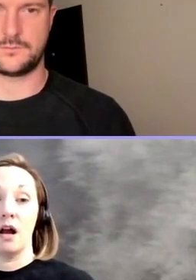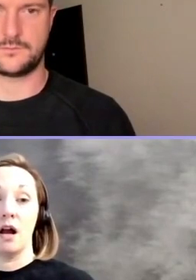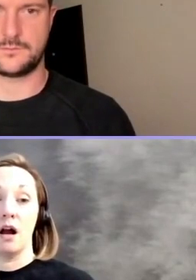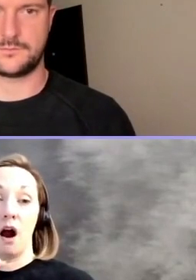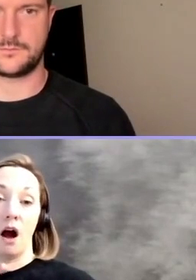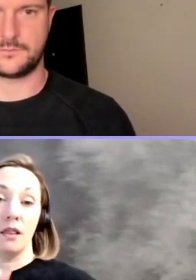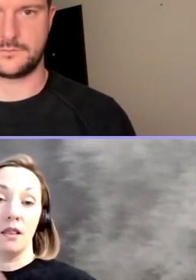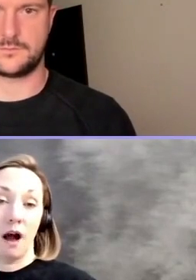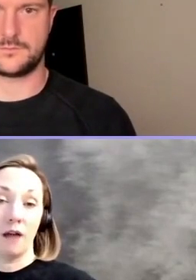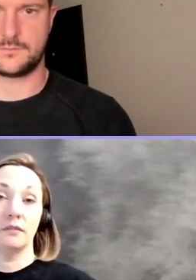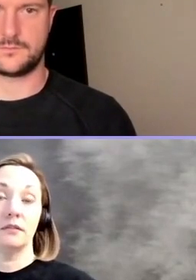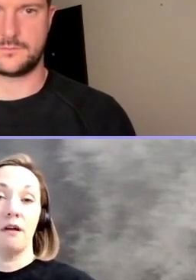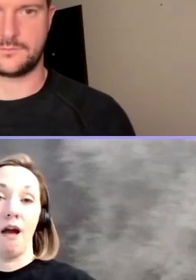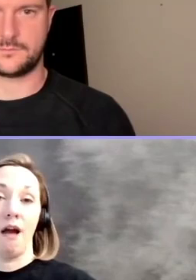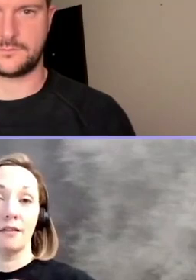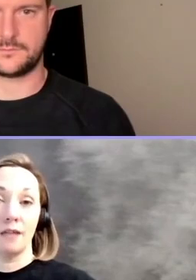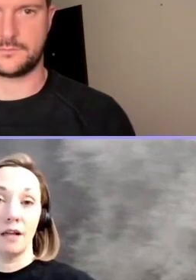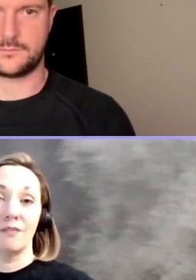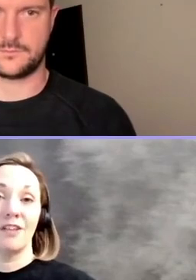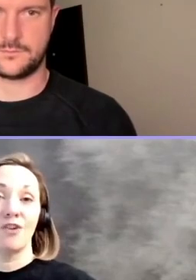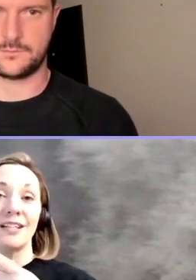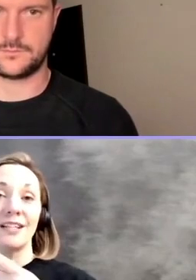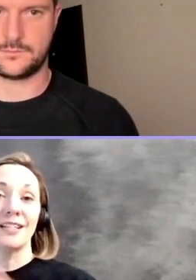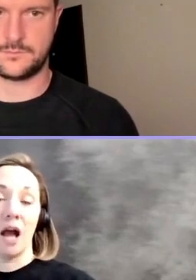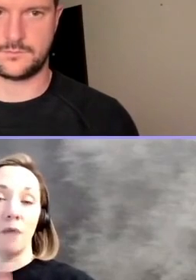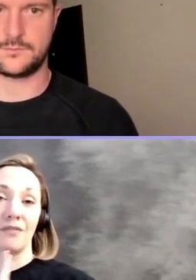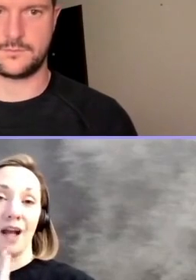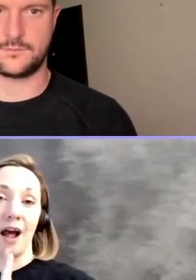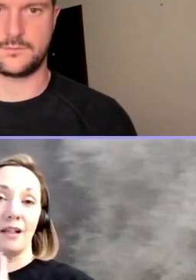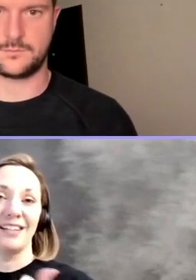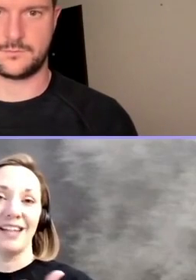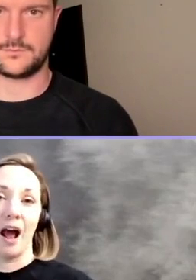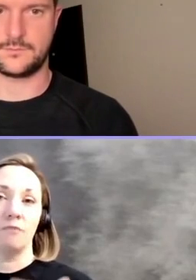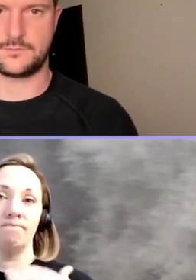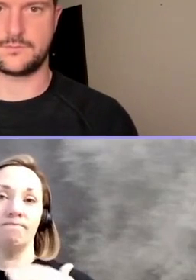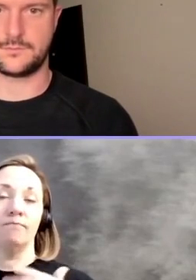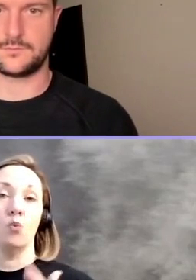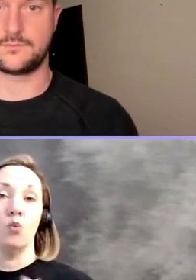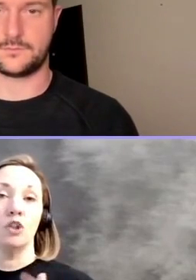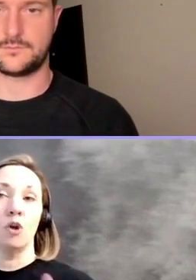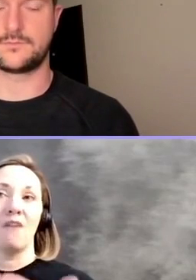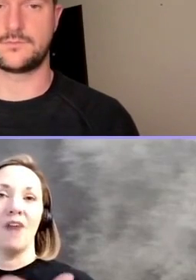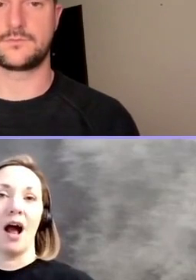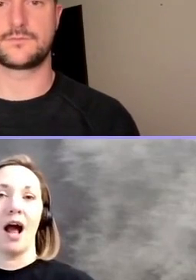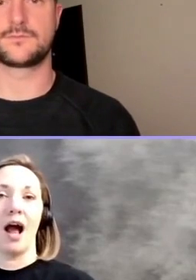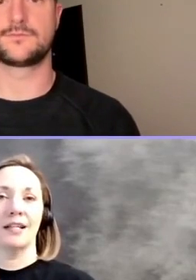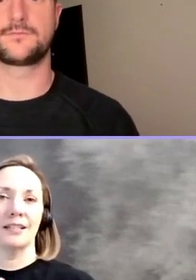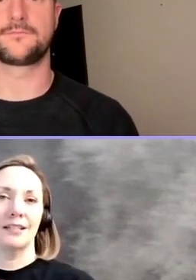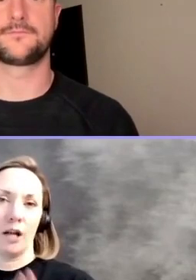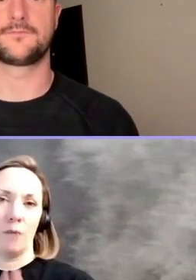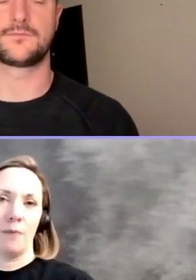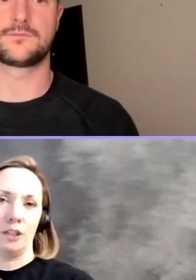are really great for everyone. So add mirror we recognize that on the web, where it's